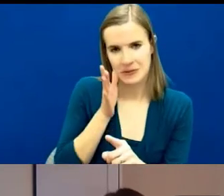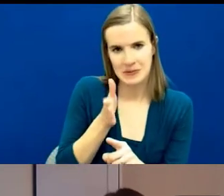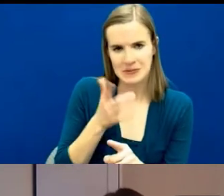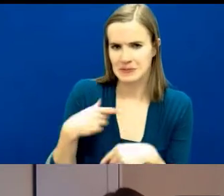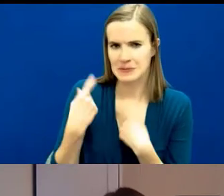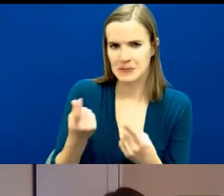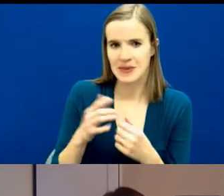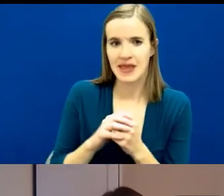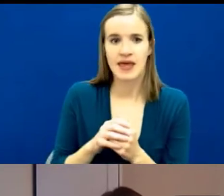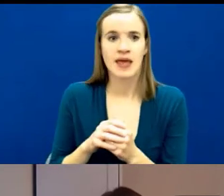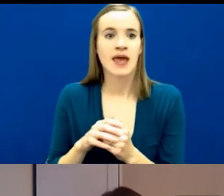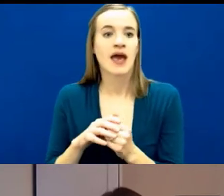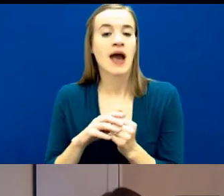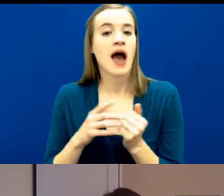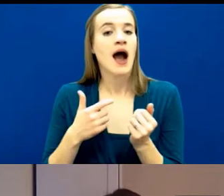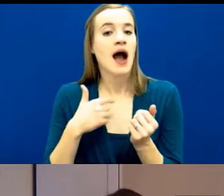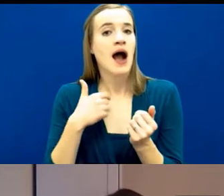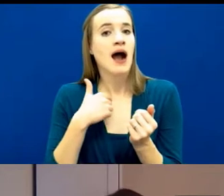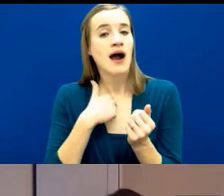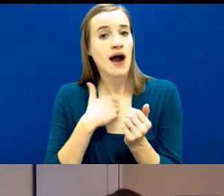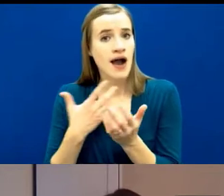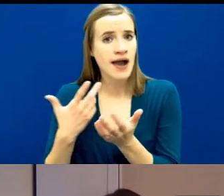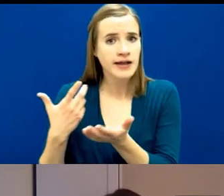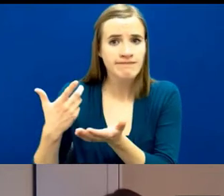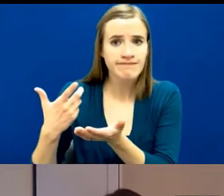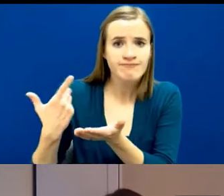source about, you know, some of the the goals that I wanted for the book was I